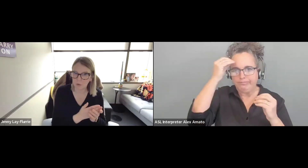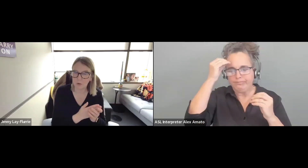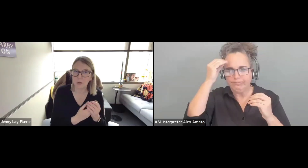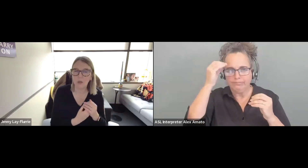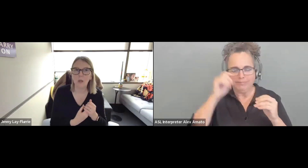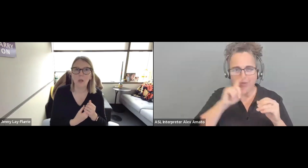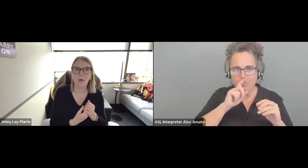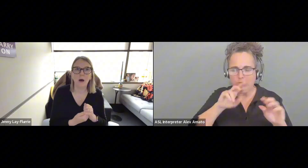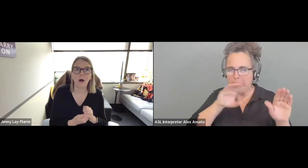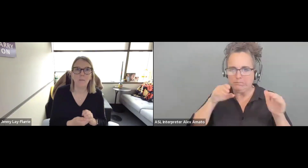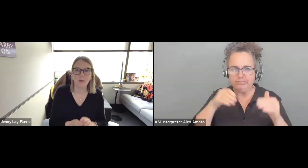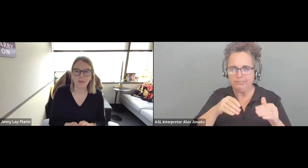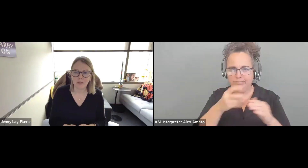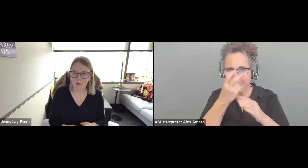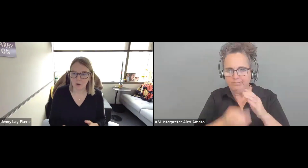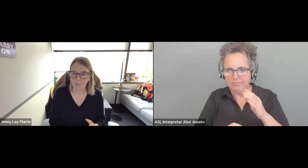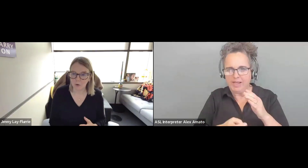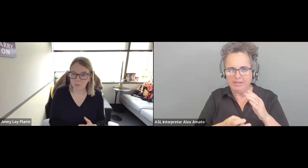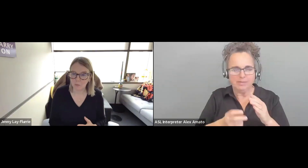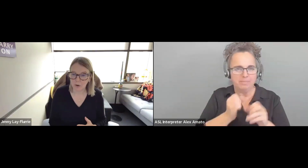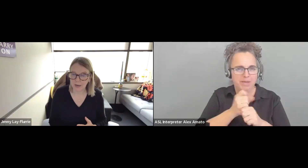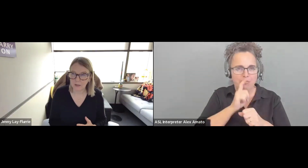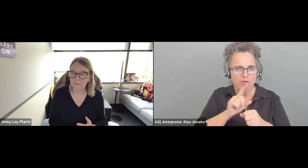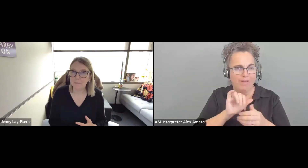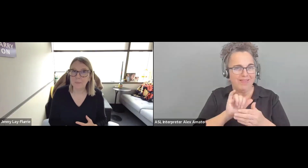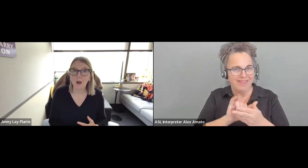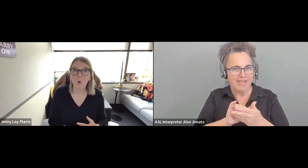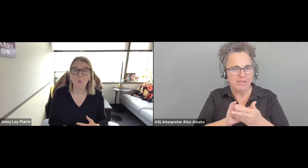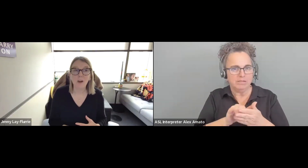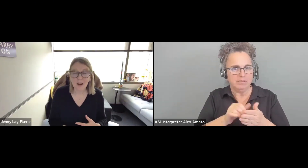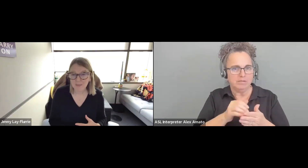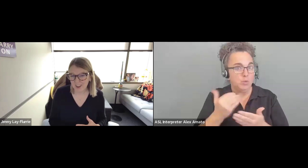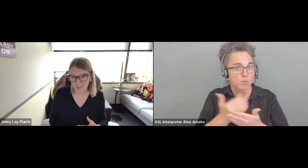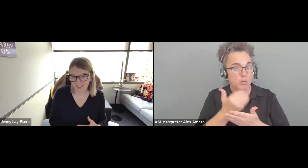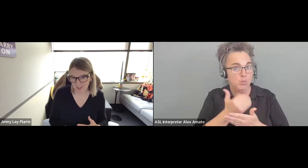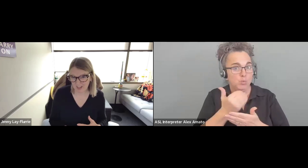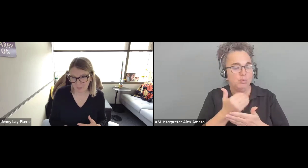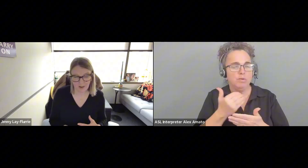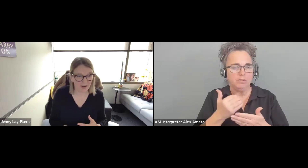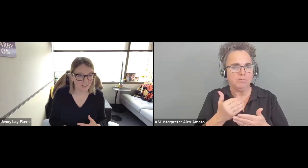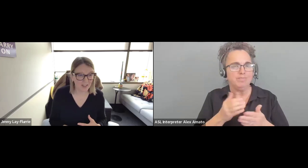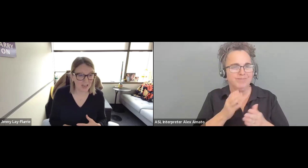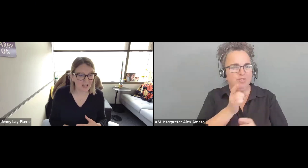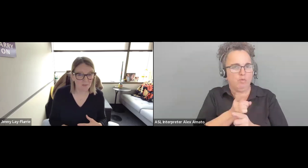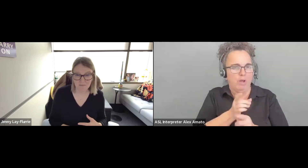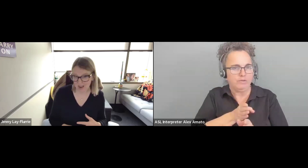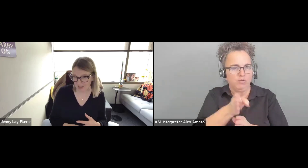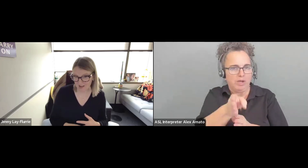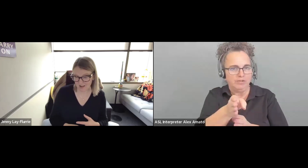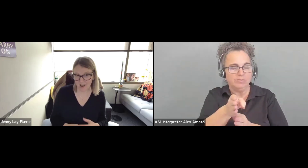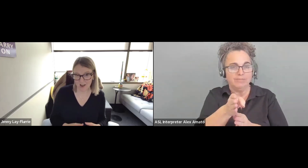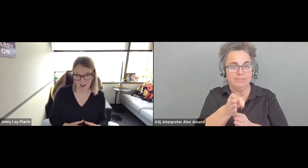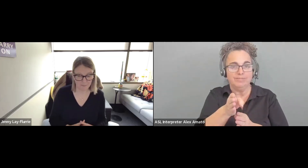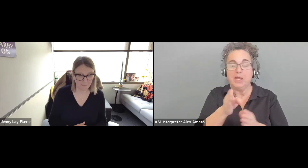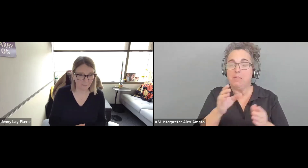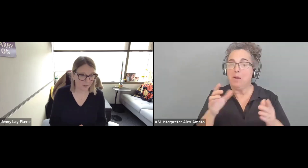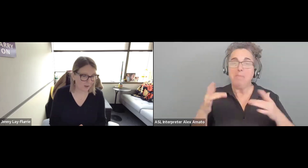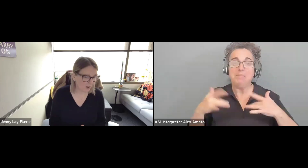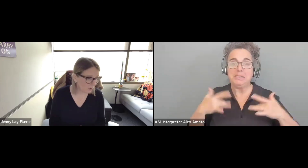sure that this era moves right. What I'm kind of excited about is that, even me,